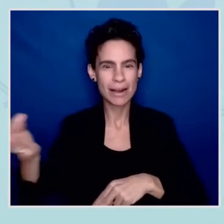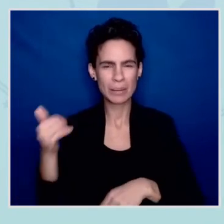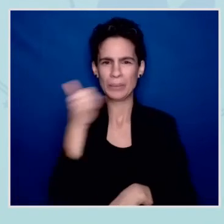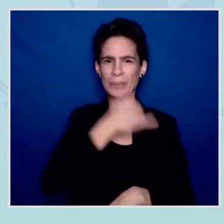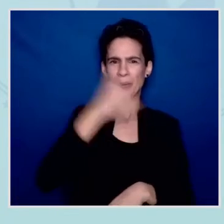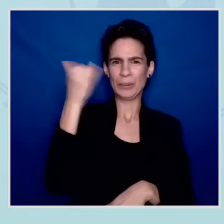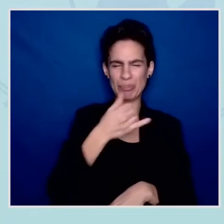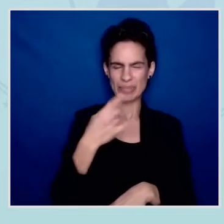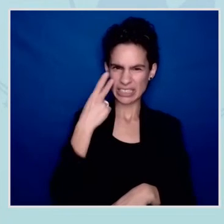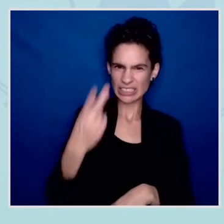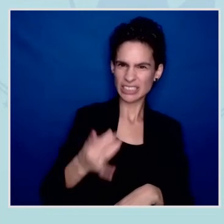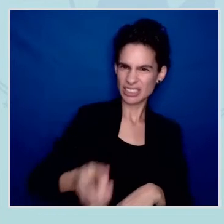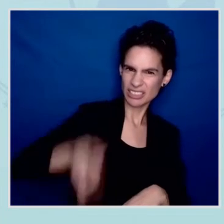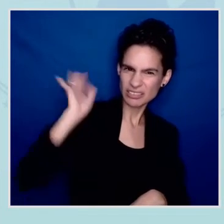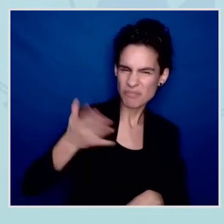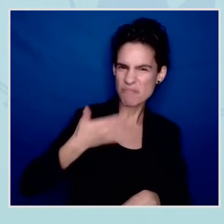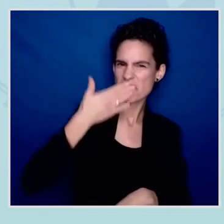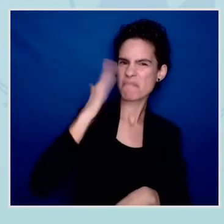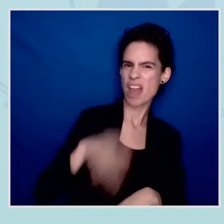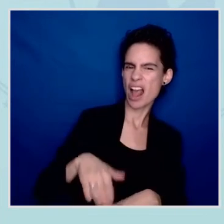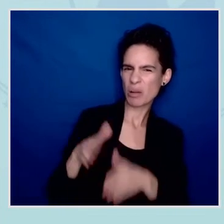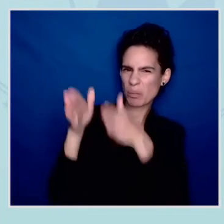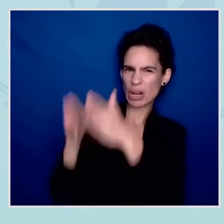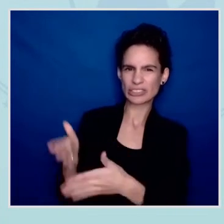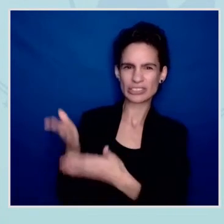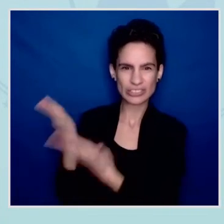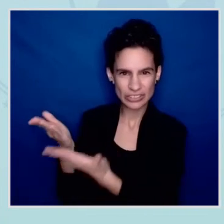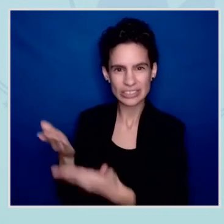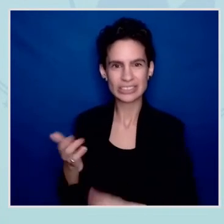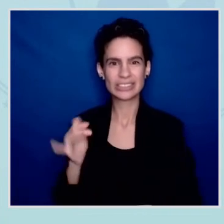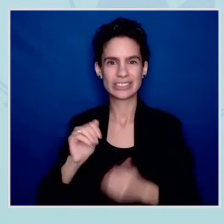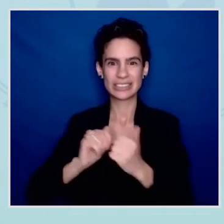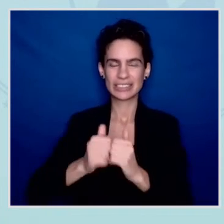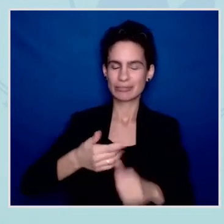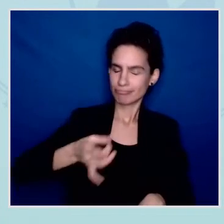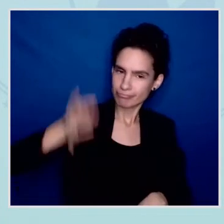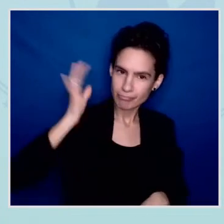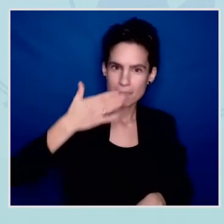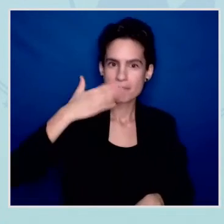WHAT THIS PRESIDENT HAS DONE IS RIP THE BAND-AID ALL THE WAY